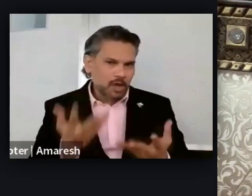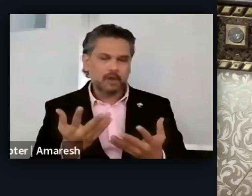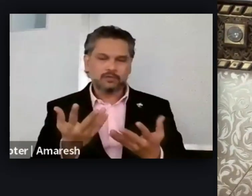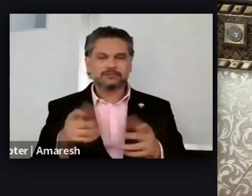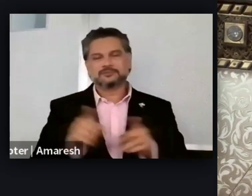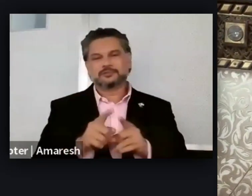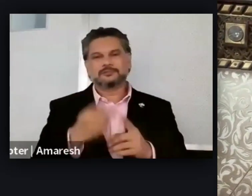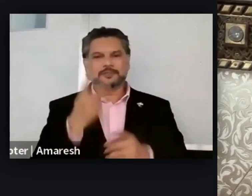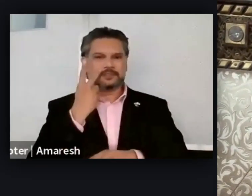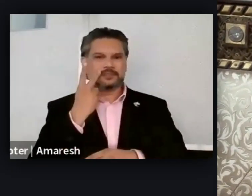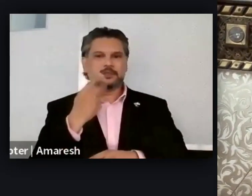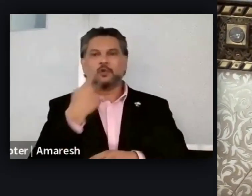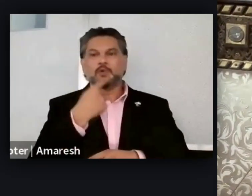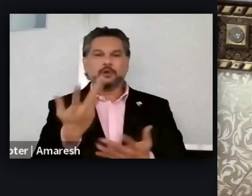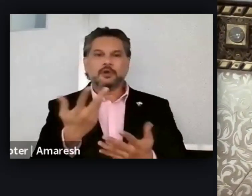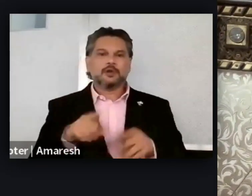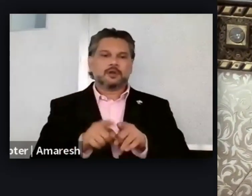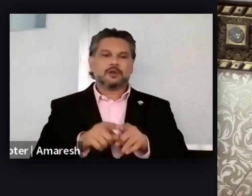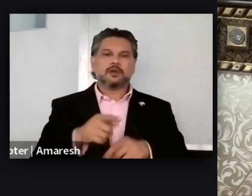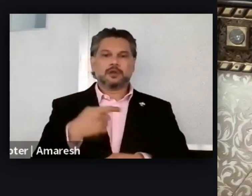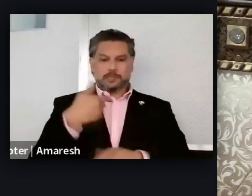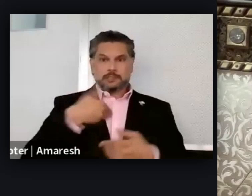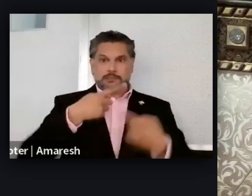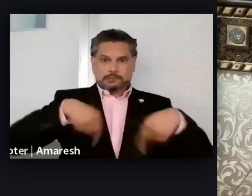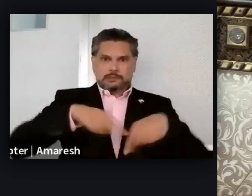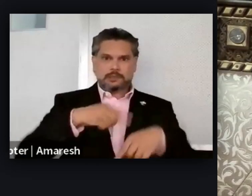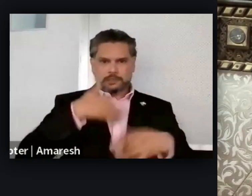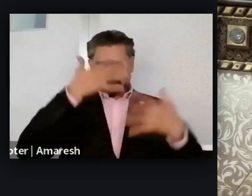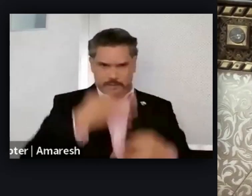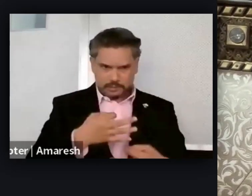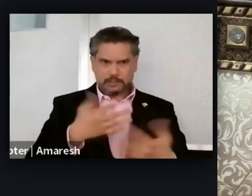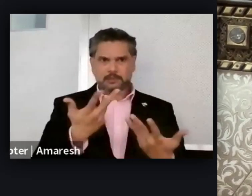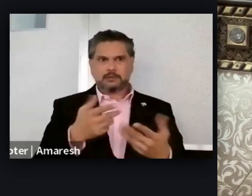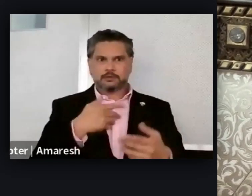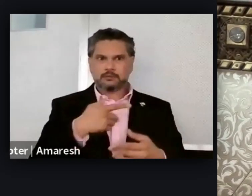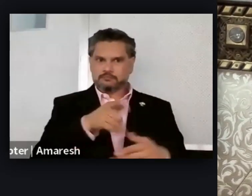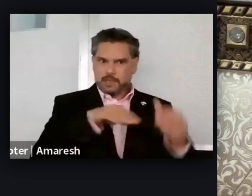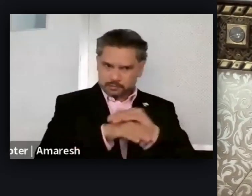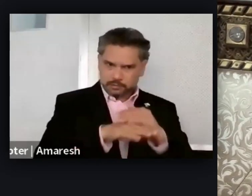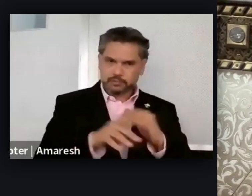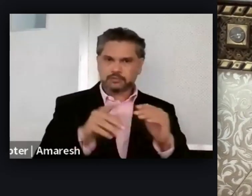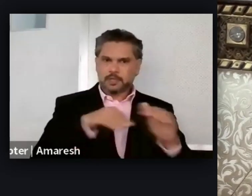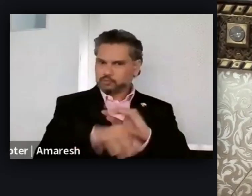Cost should not be the factor in deciding whether a system should or should not be accessible.